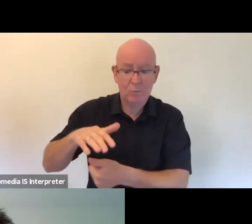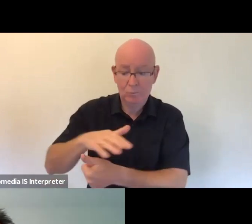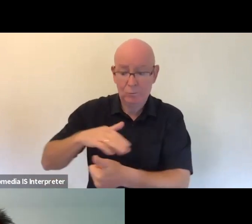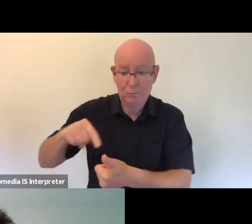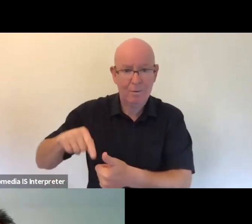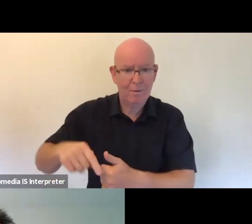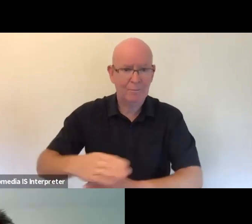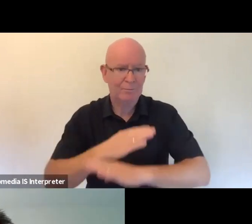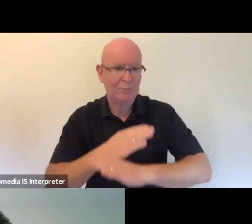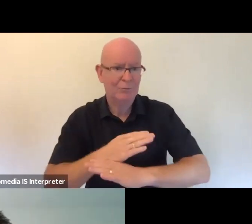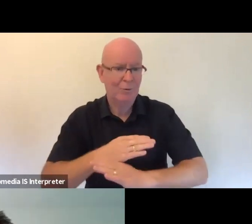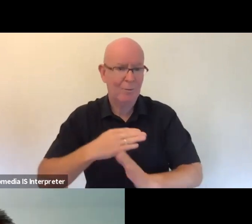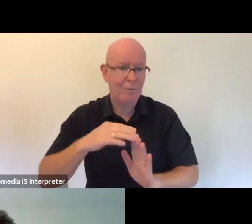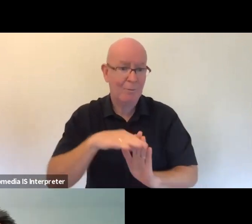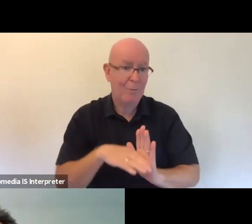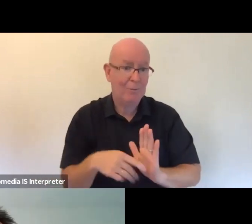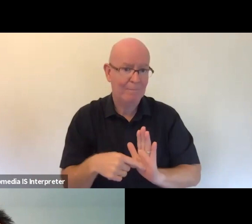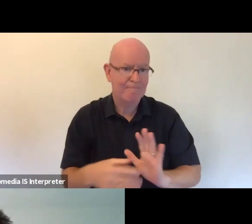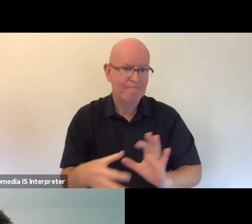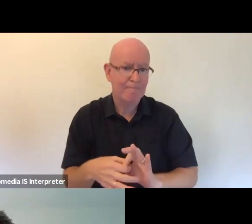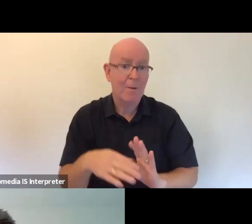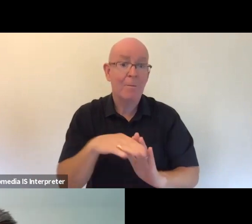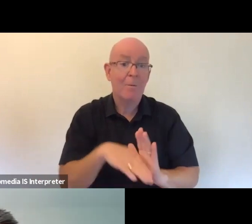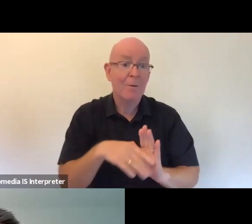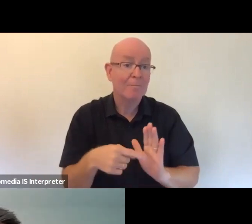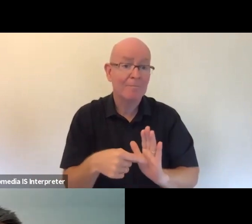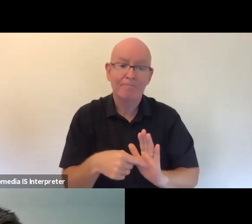which can help identify many persons with disabilities.